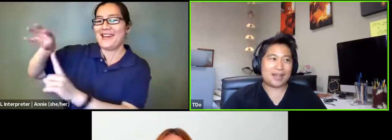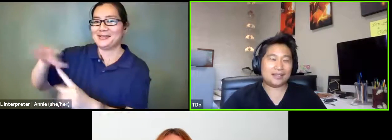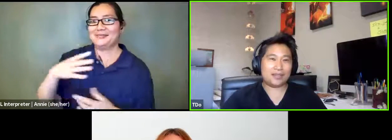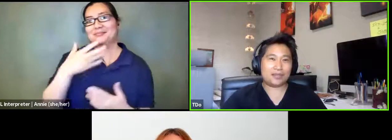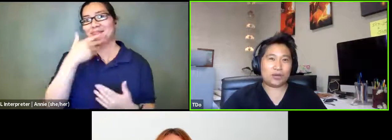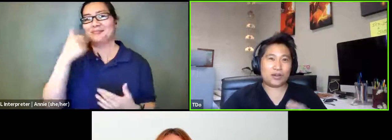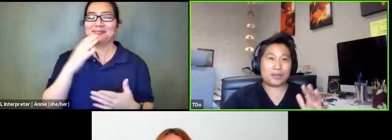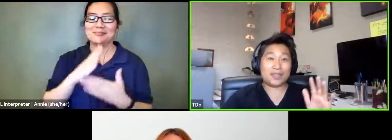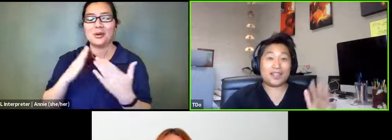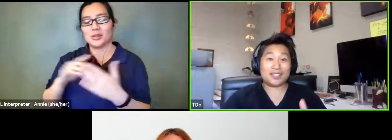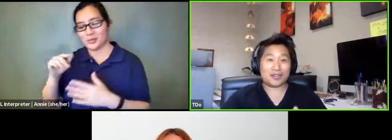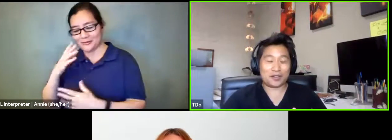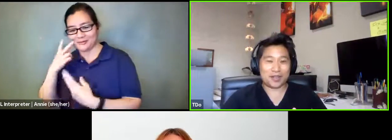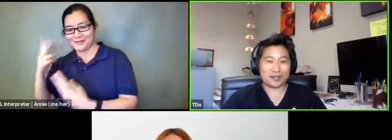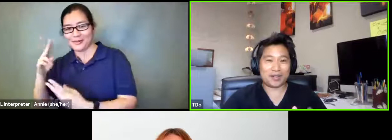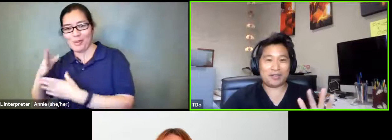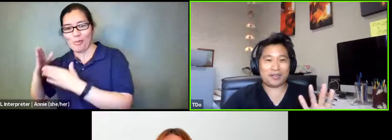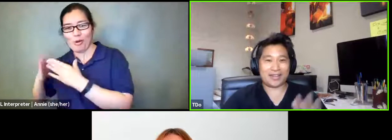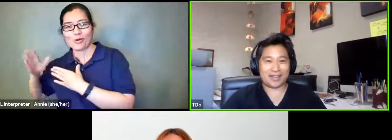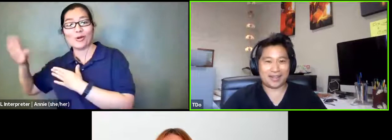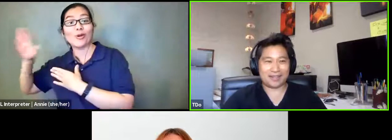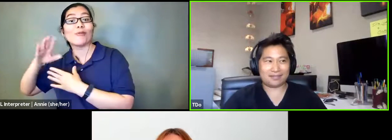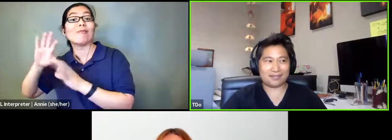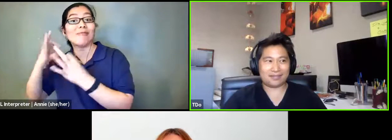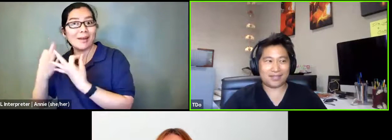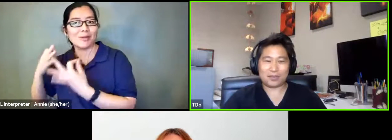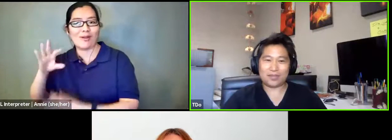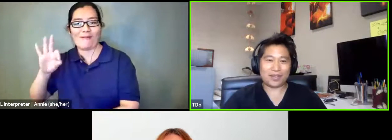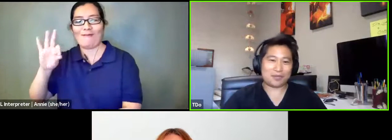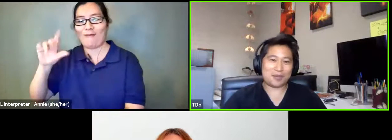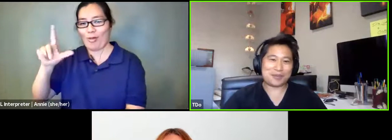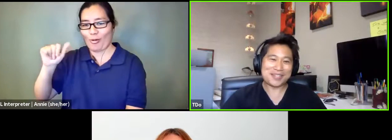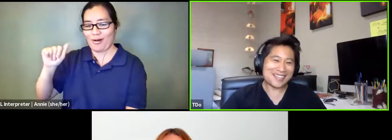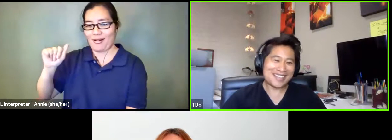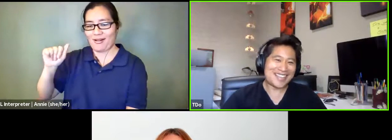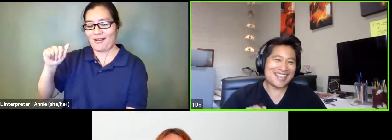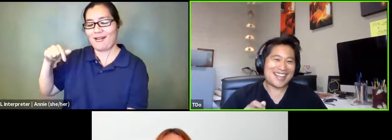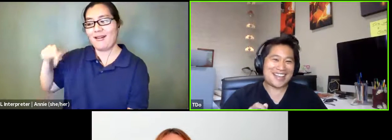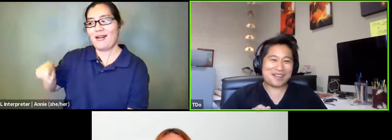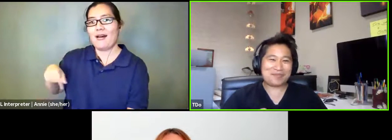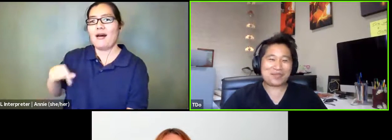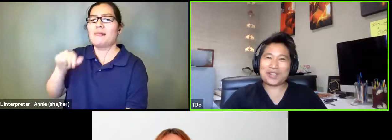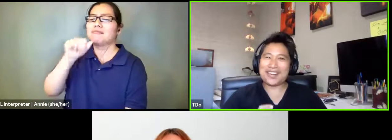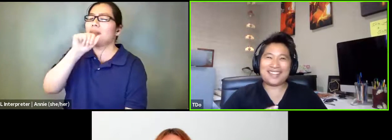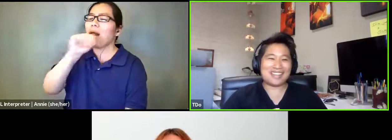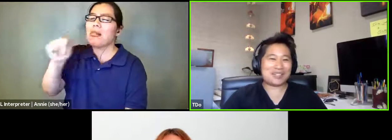I love Florida because of her family. Would I move there? Probably not. North Carolina has